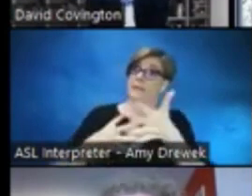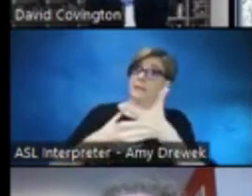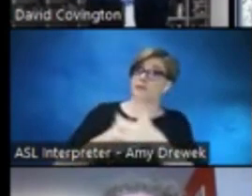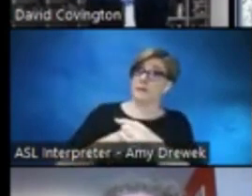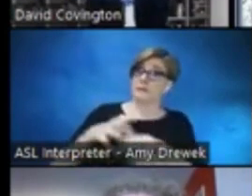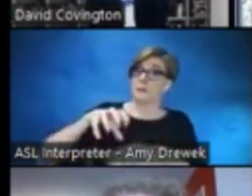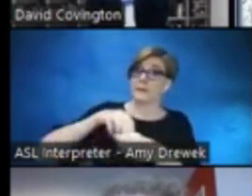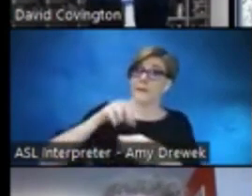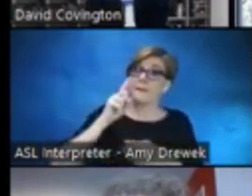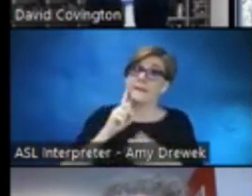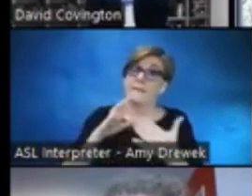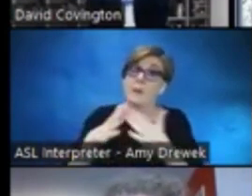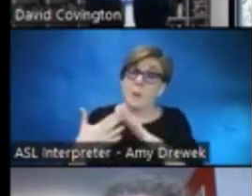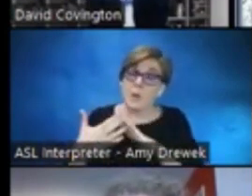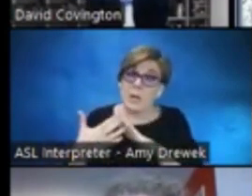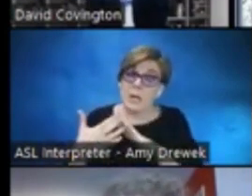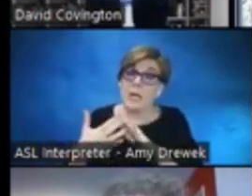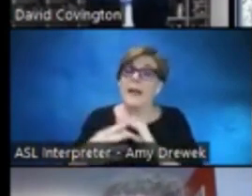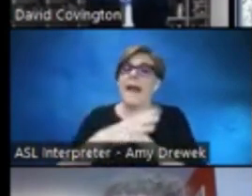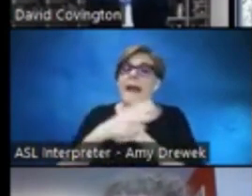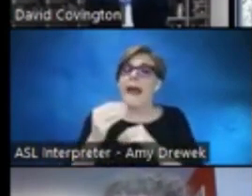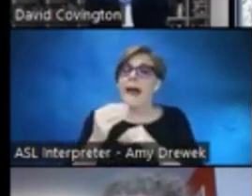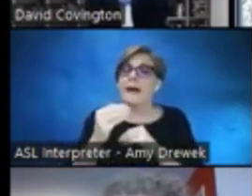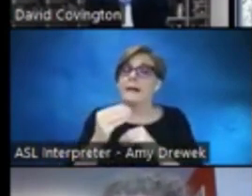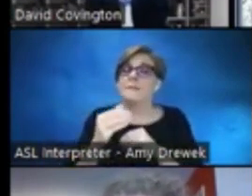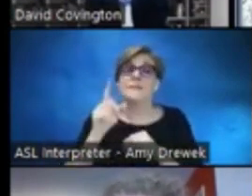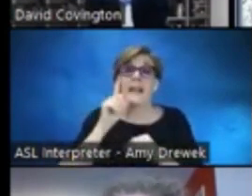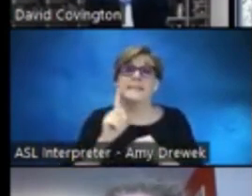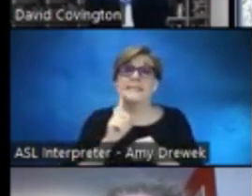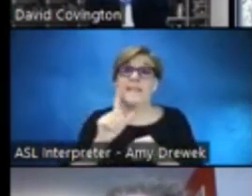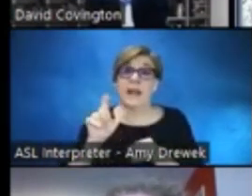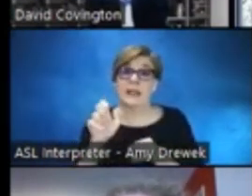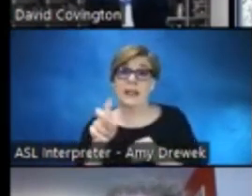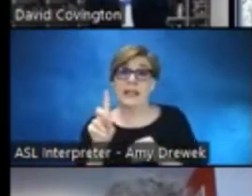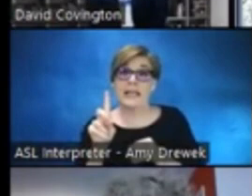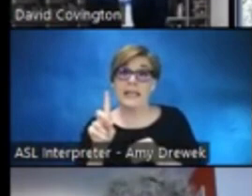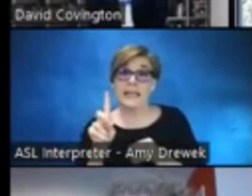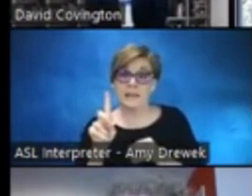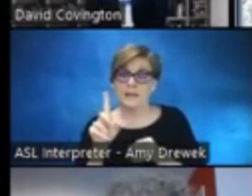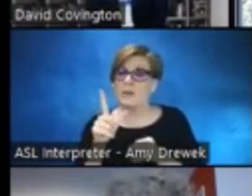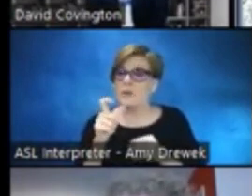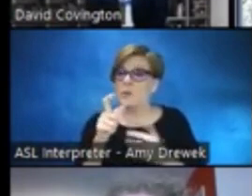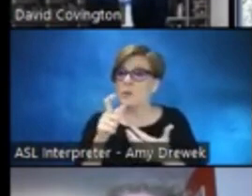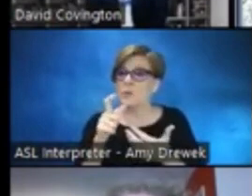DEAFLY, WHO IS LEADING THIS, IS DEAF LED.